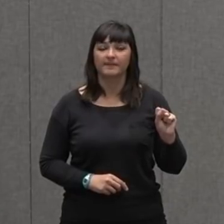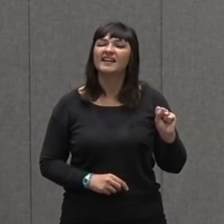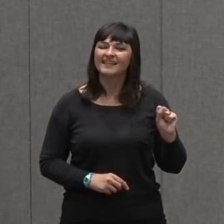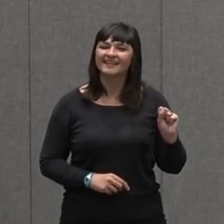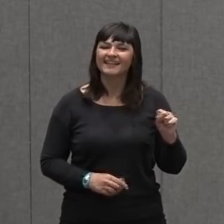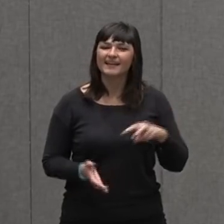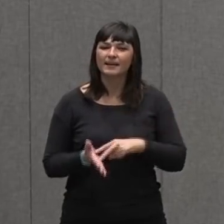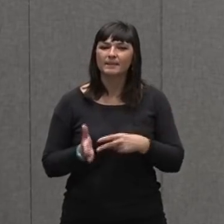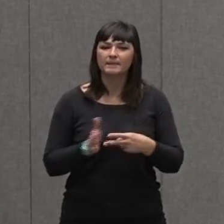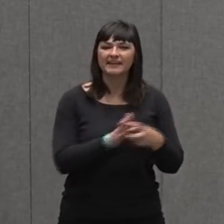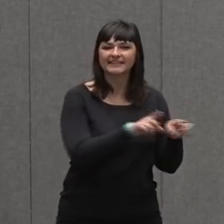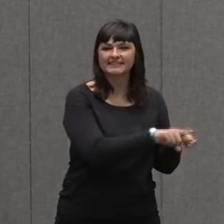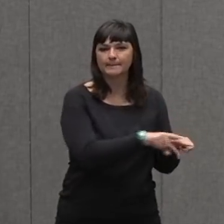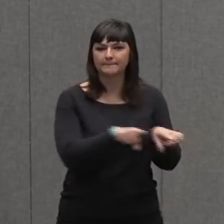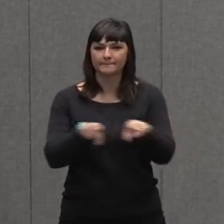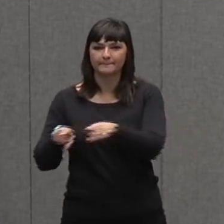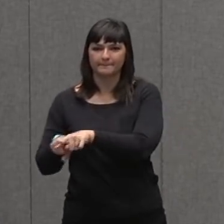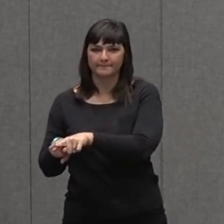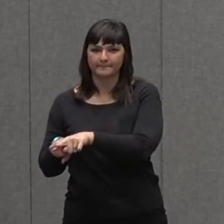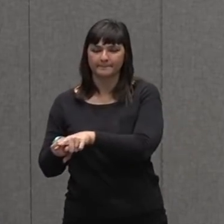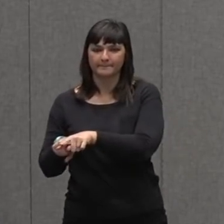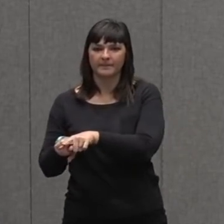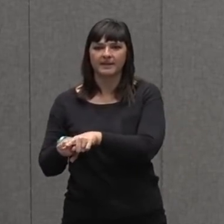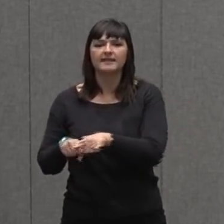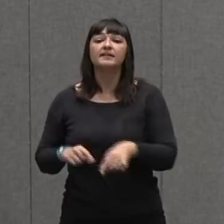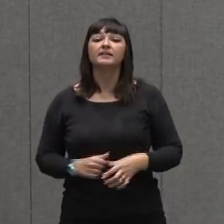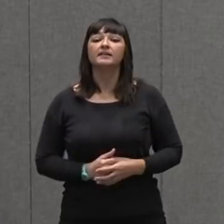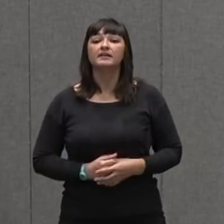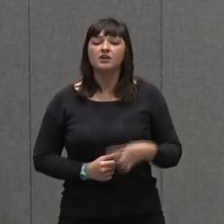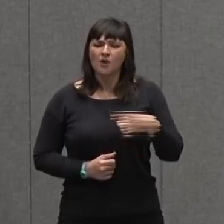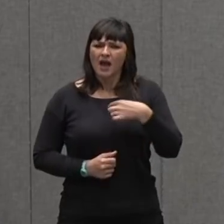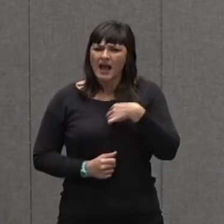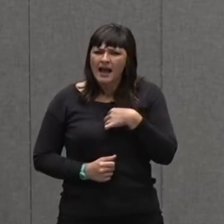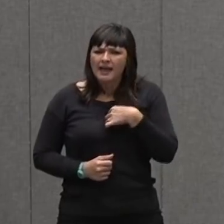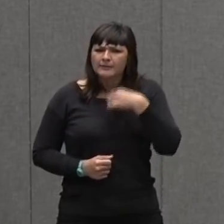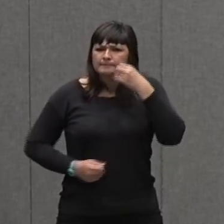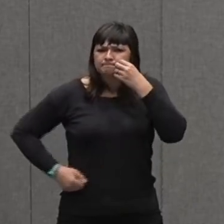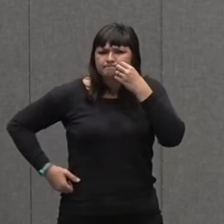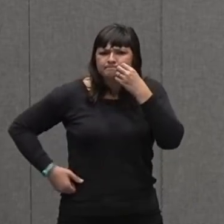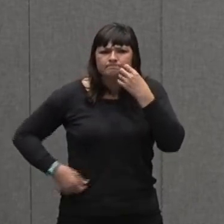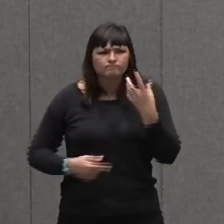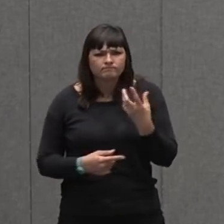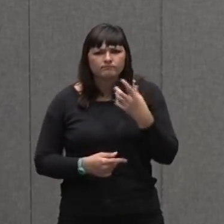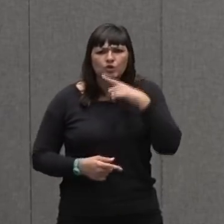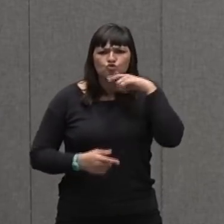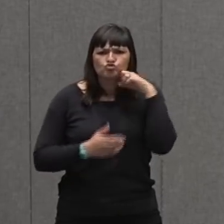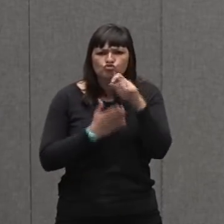And so I did some research, I was like, "Drought, I can't think of it." But you know what, I have tools that can help me